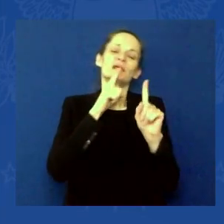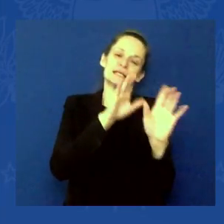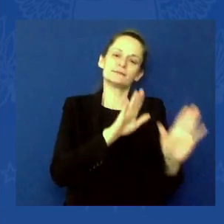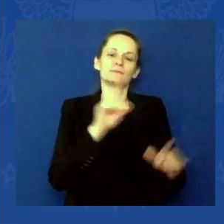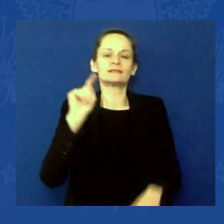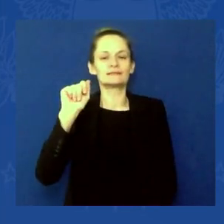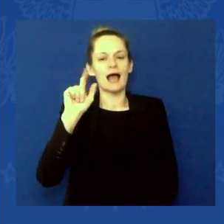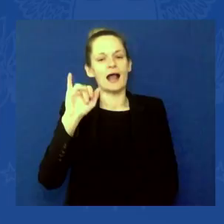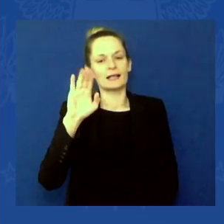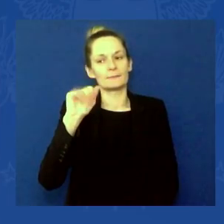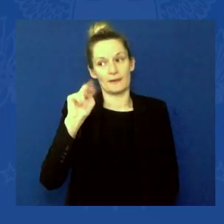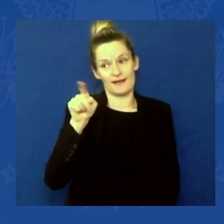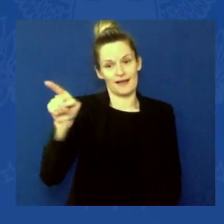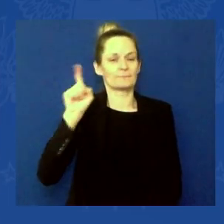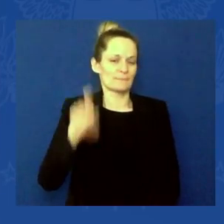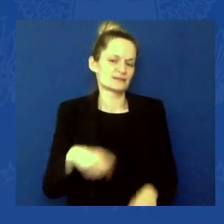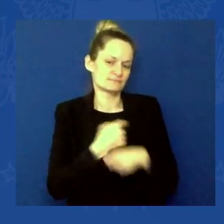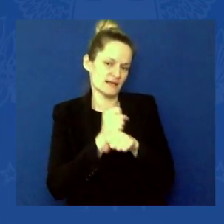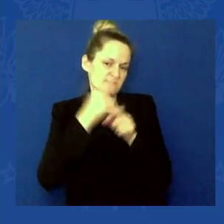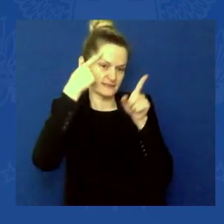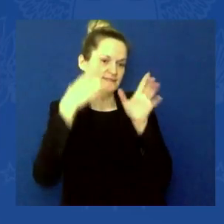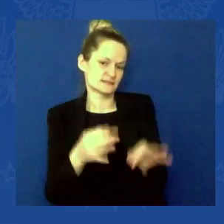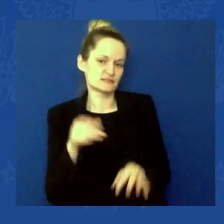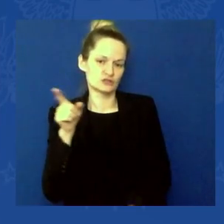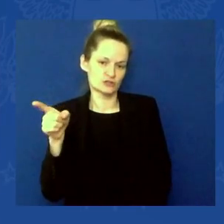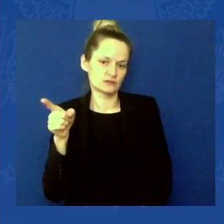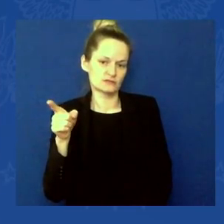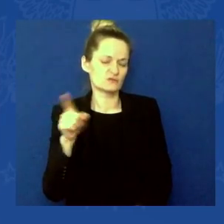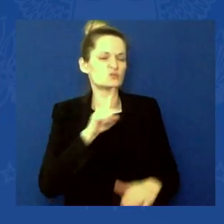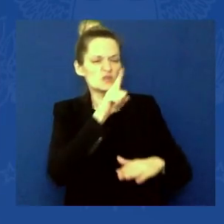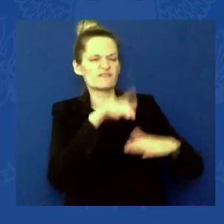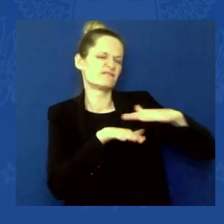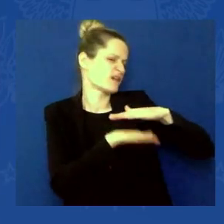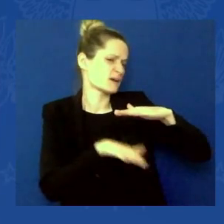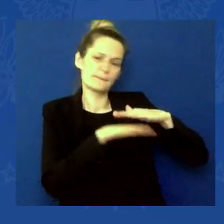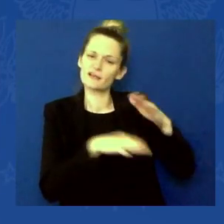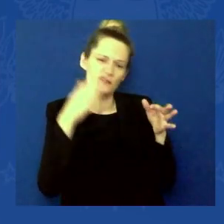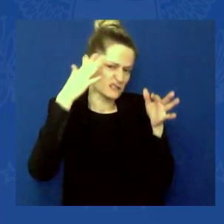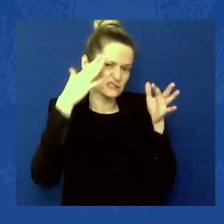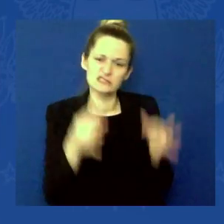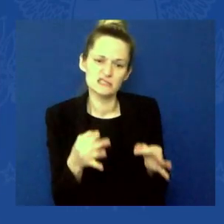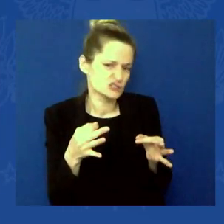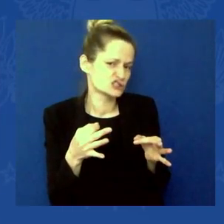Is the Taliban going to attempt to be able to unite